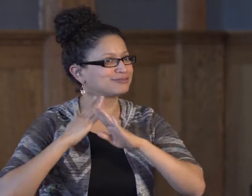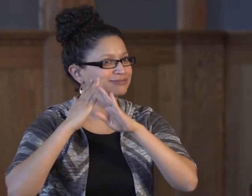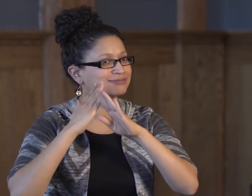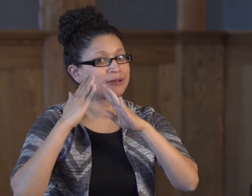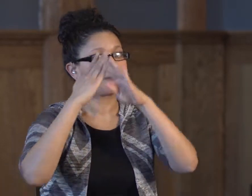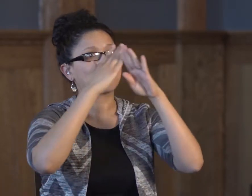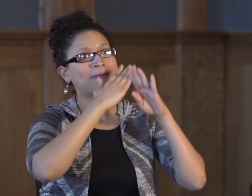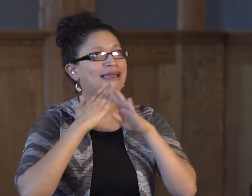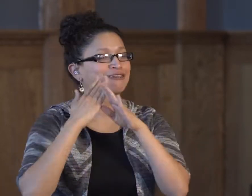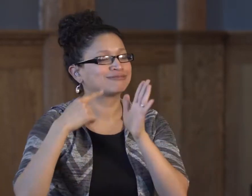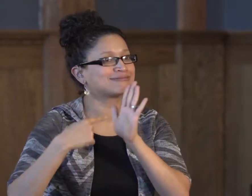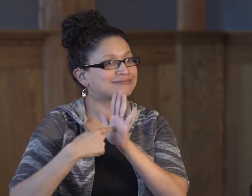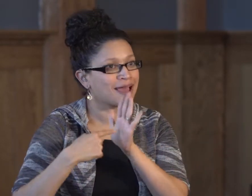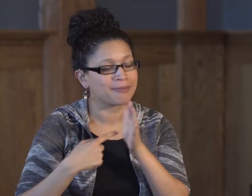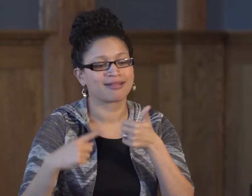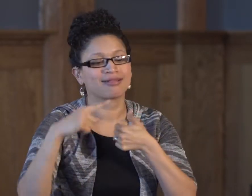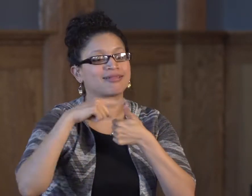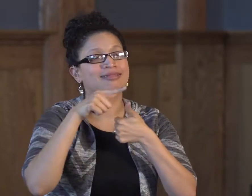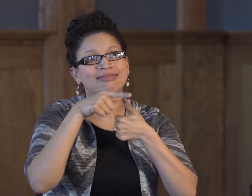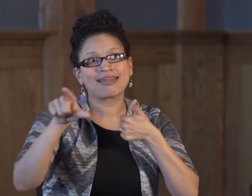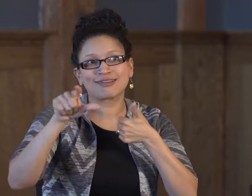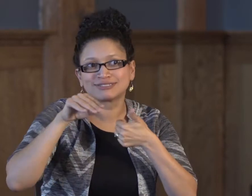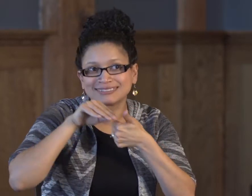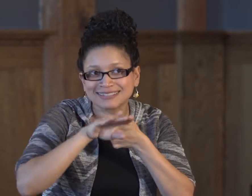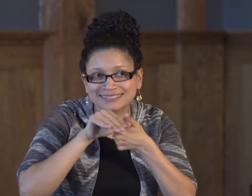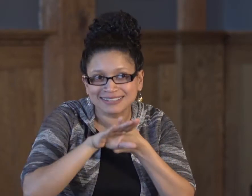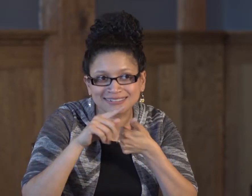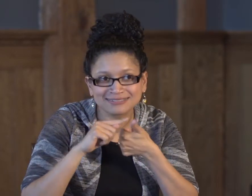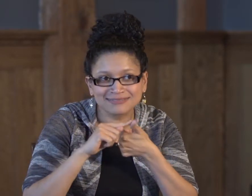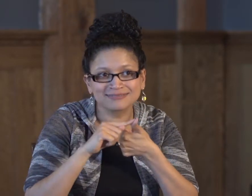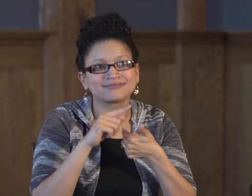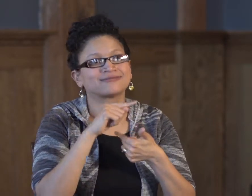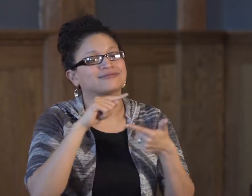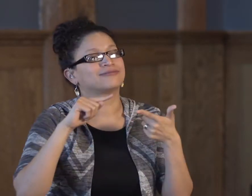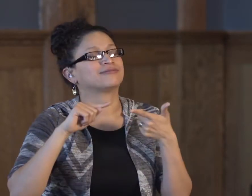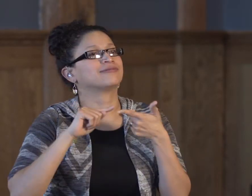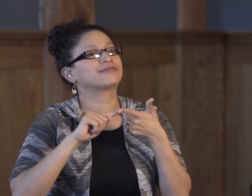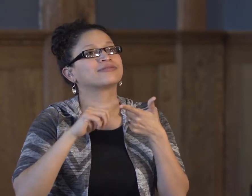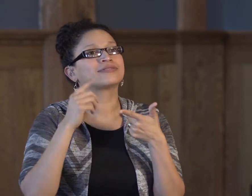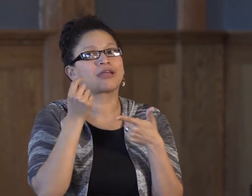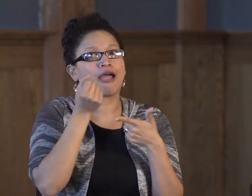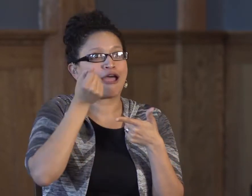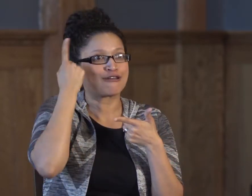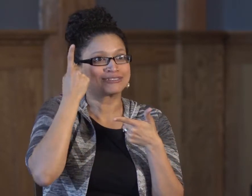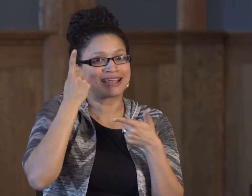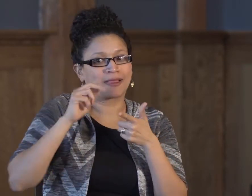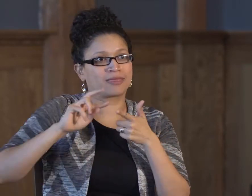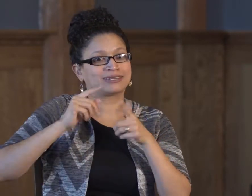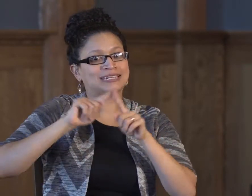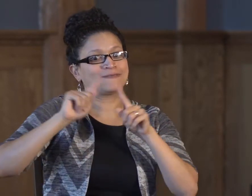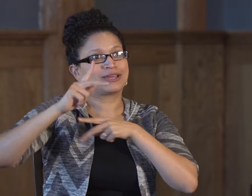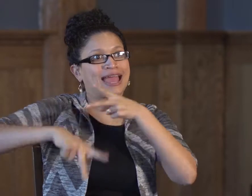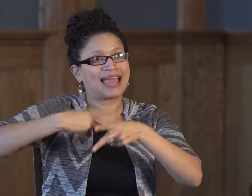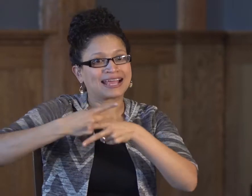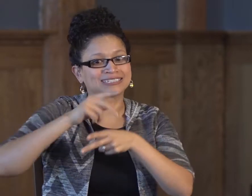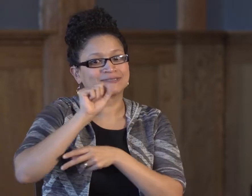barriers that exist. And examples of barriers are: language access; understanding of the